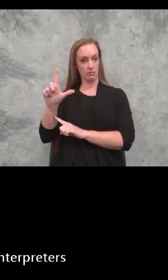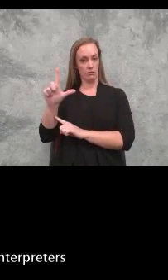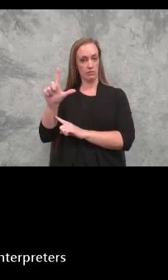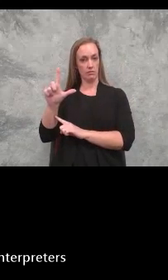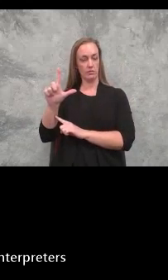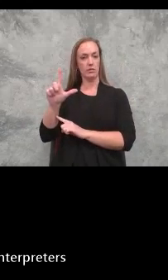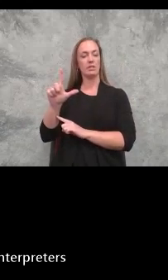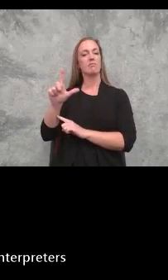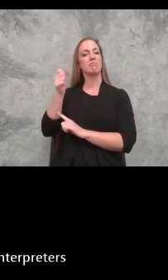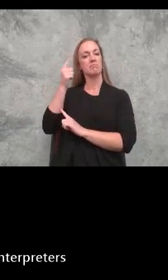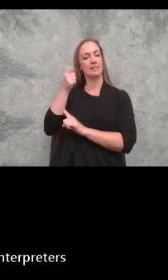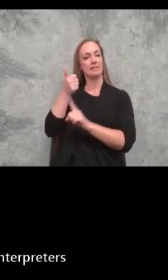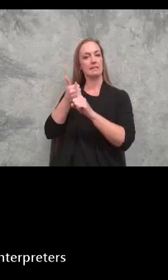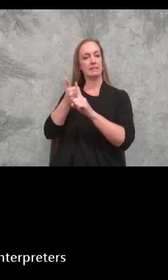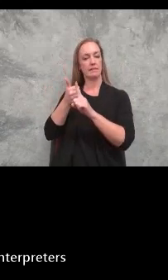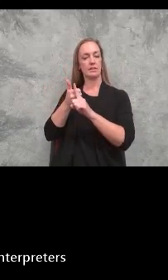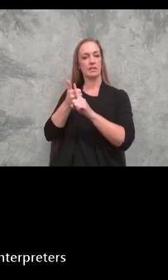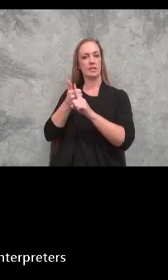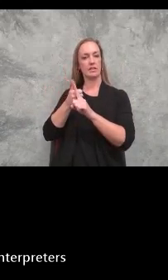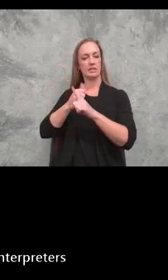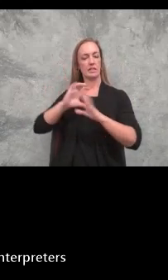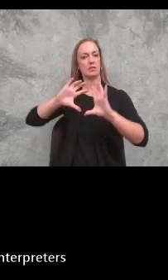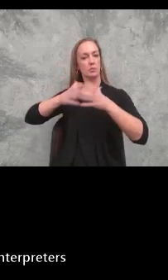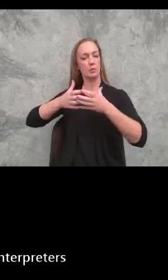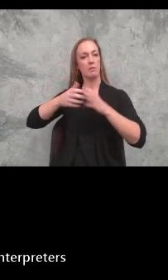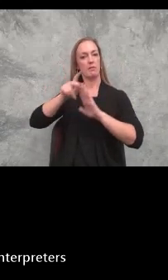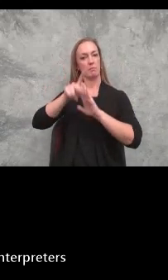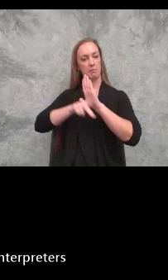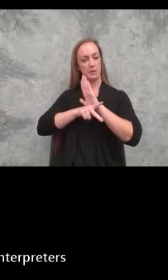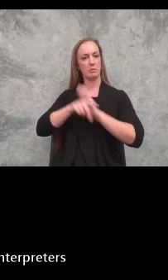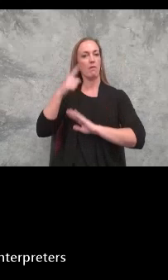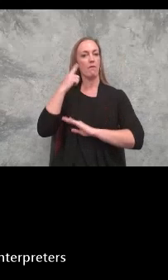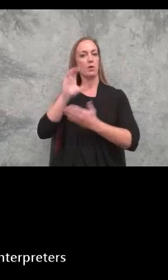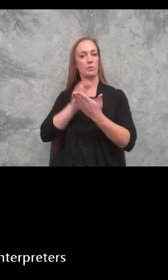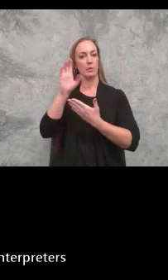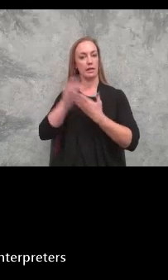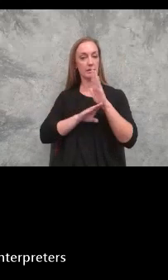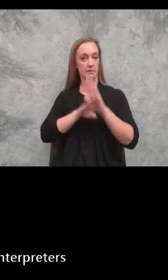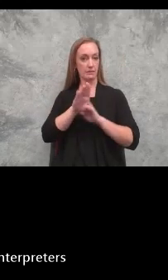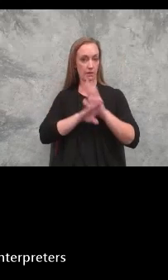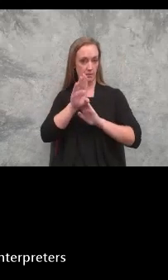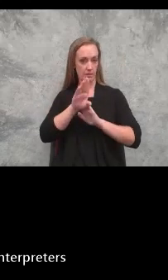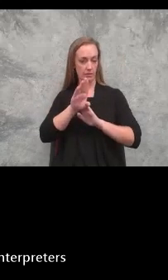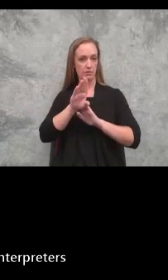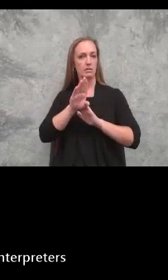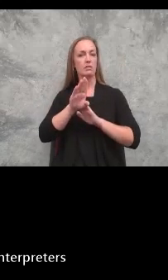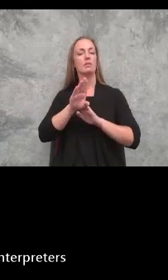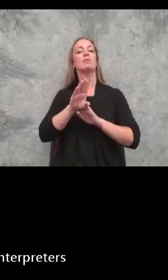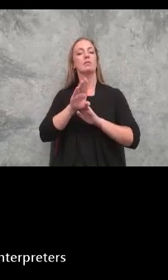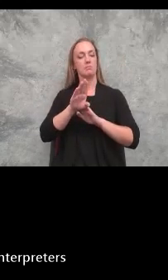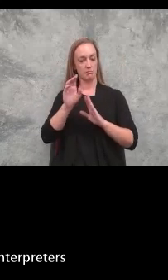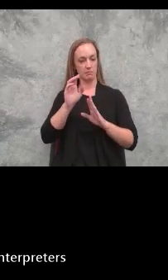UDL is a set of principles for curriculum development that gives all individuals